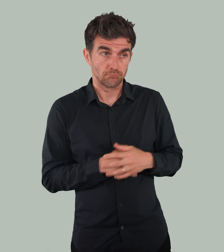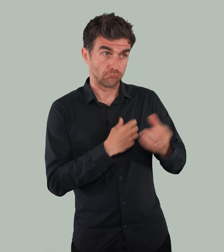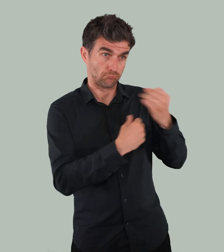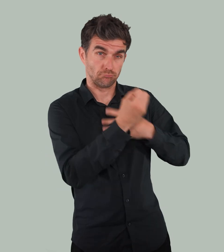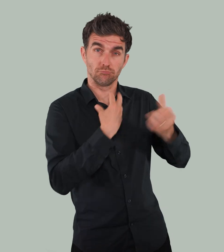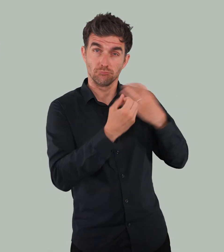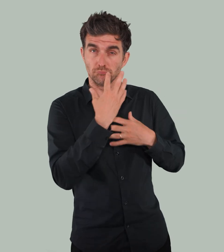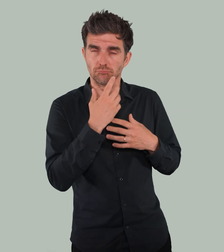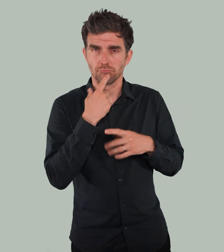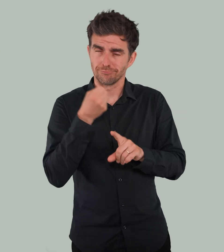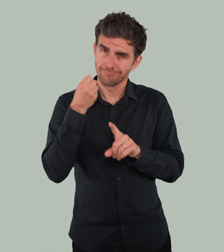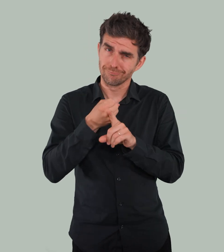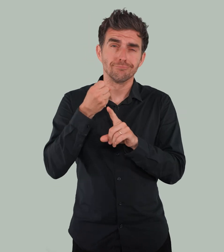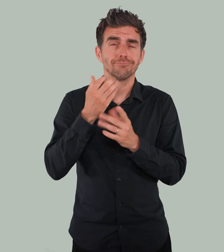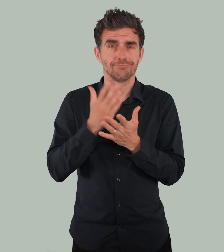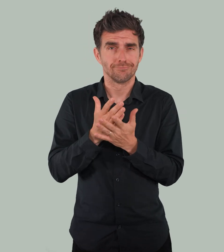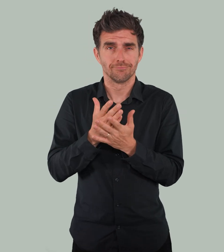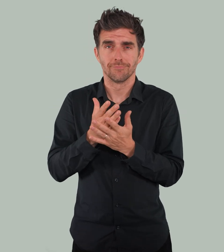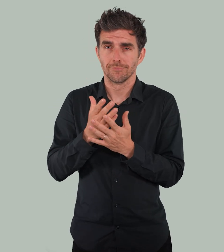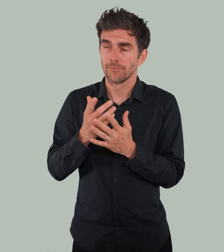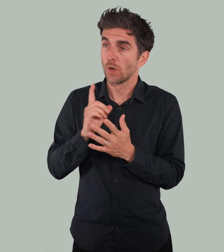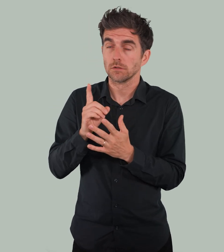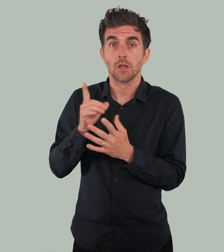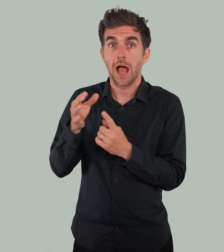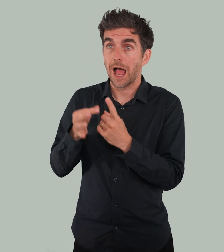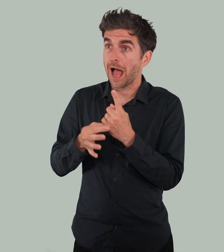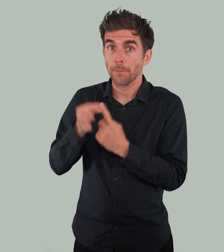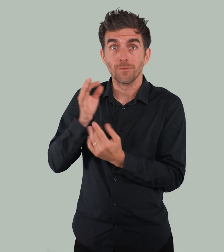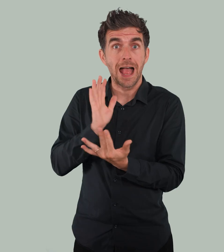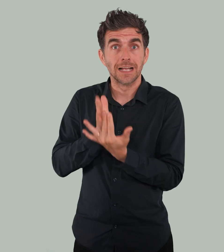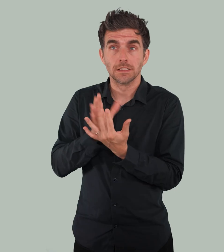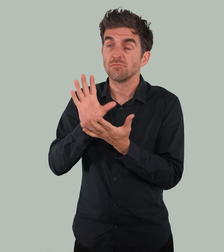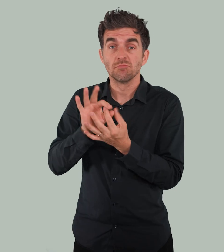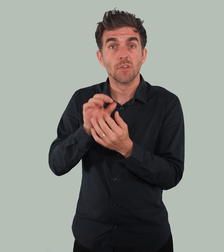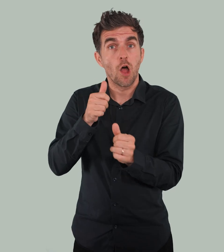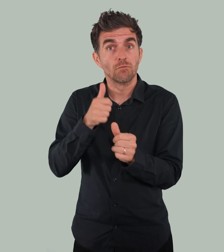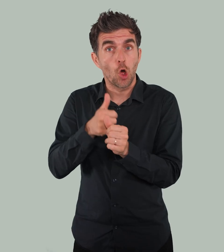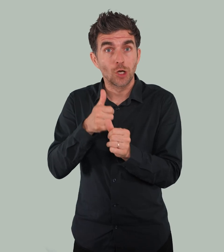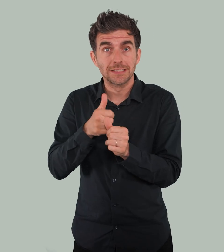Respondents emphasise improving access to advocacy